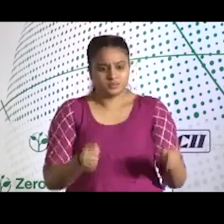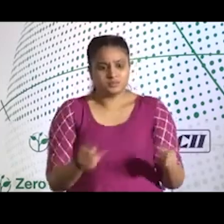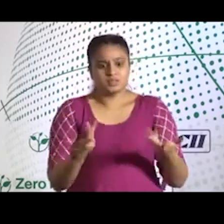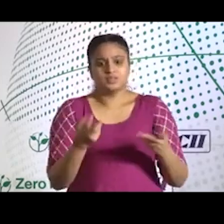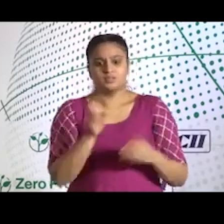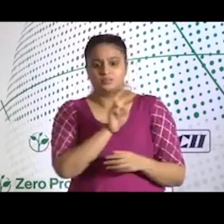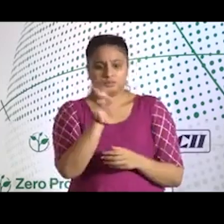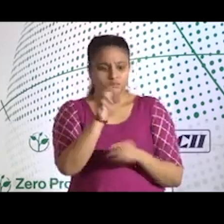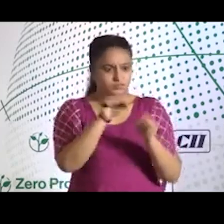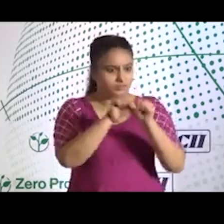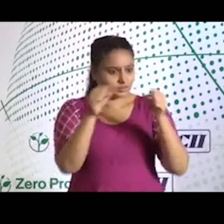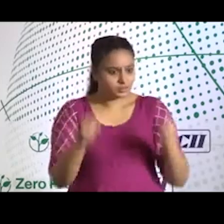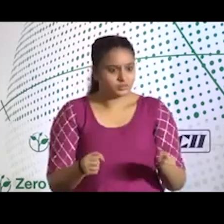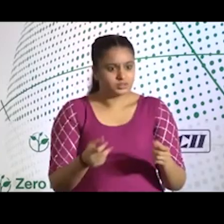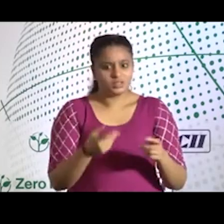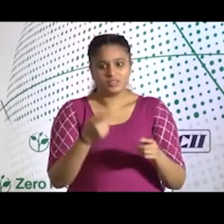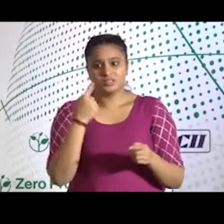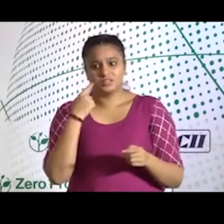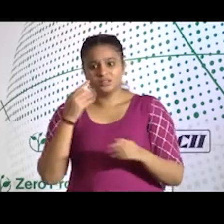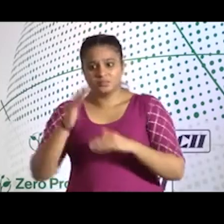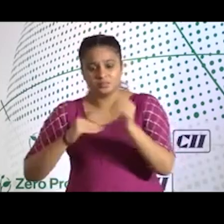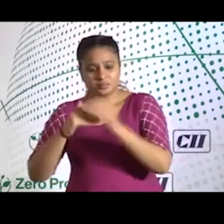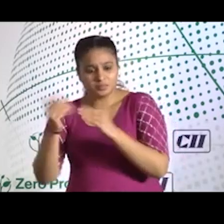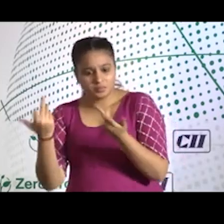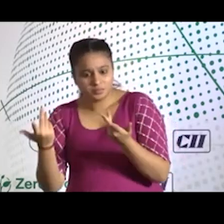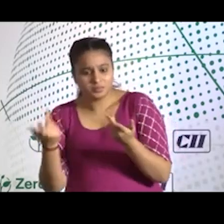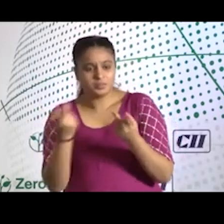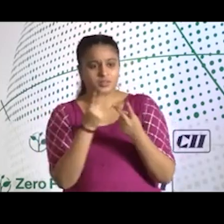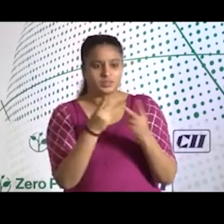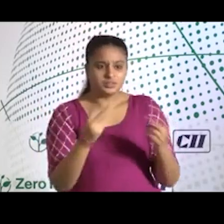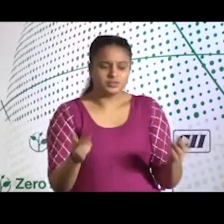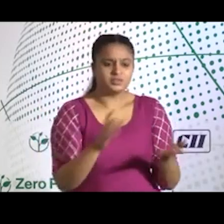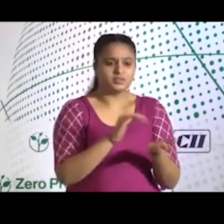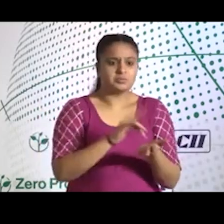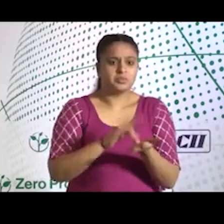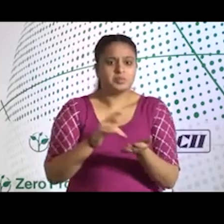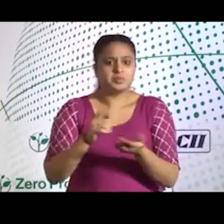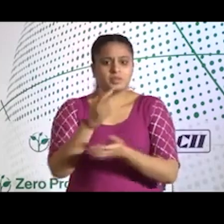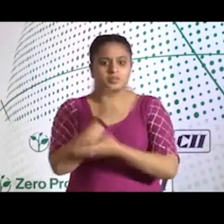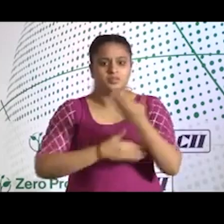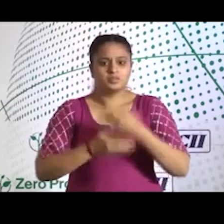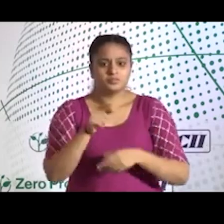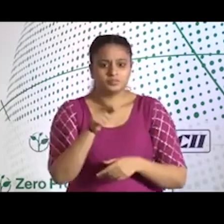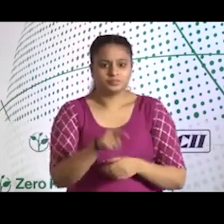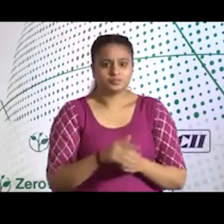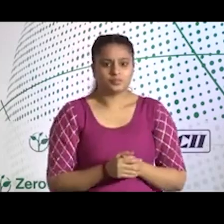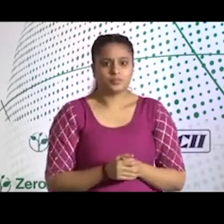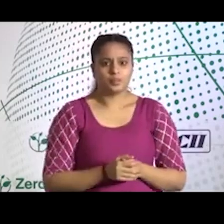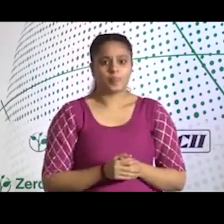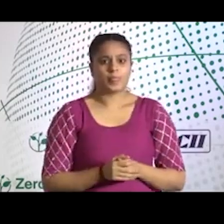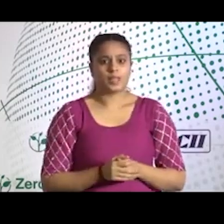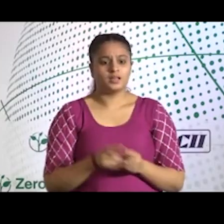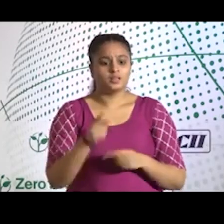our infrastructure, our community spaces, none of them was prepared